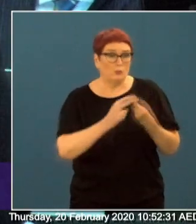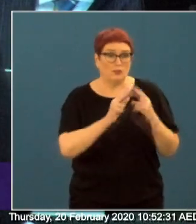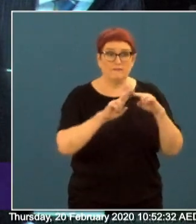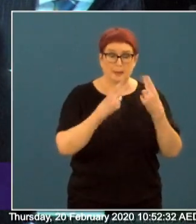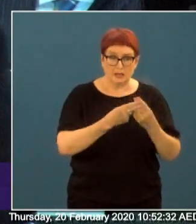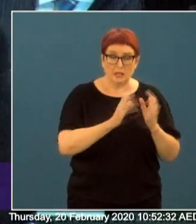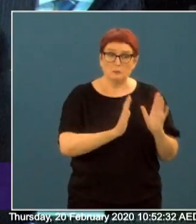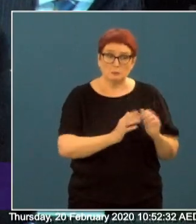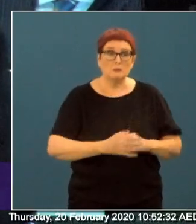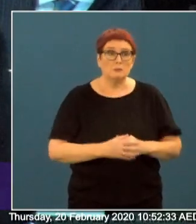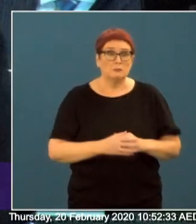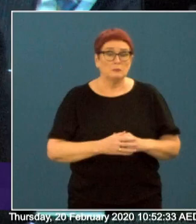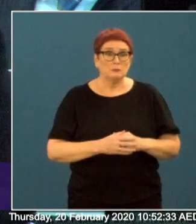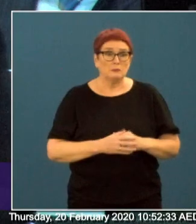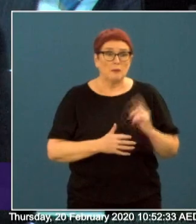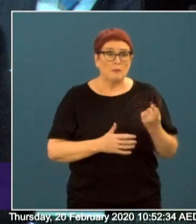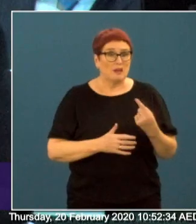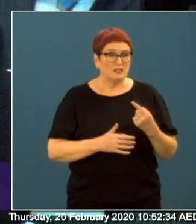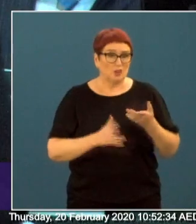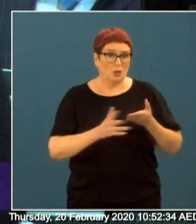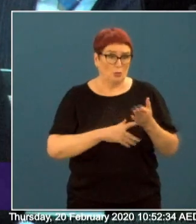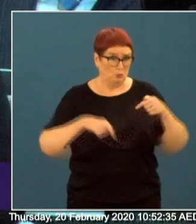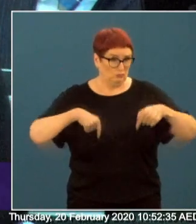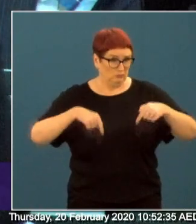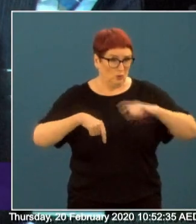But over the course of this hearing, the Royal Commission will also hear